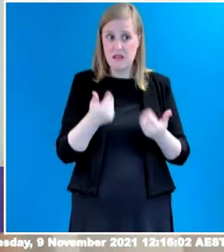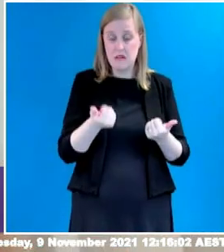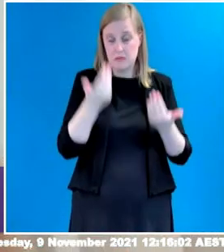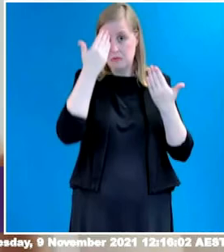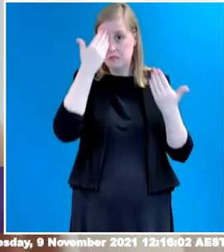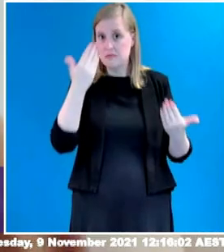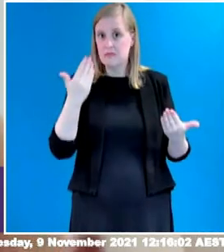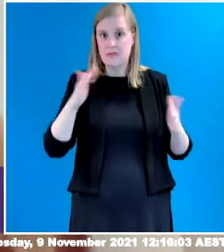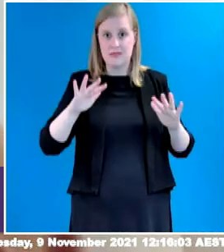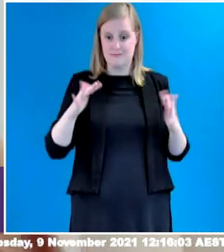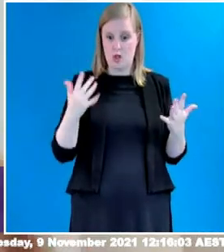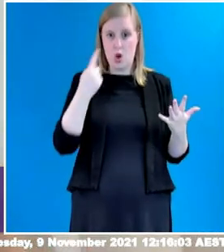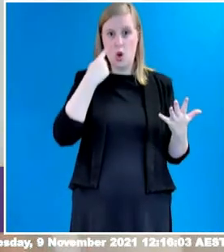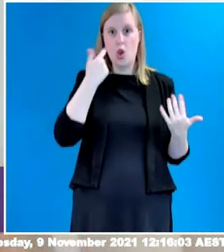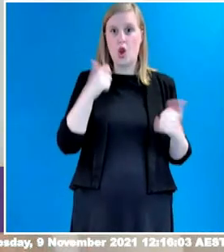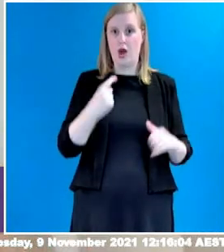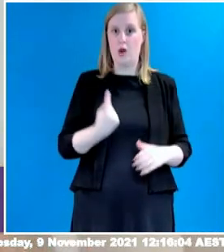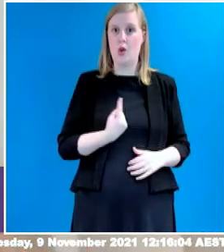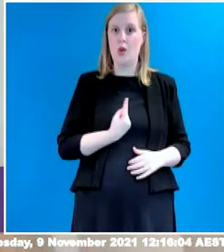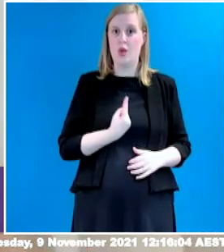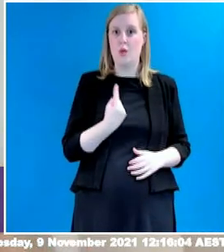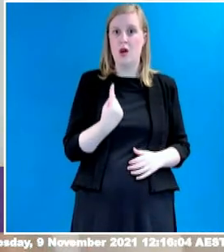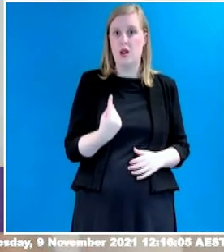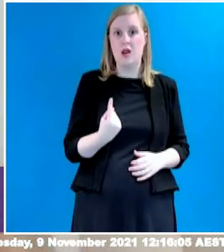It felt incredibly alone to be there.